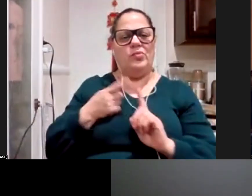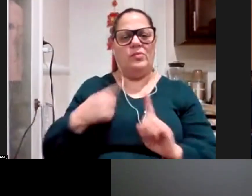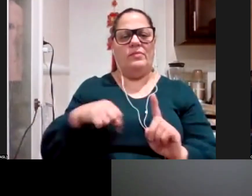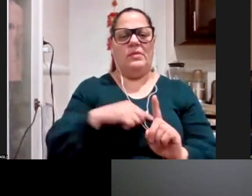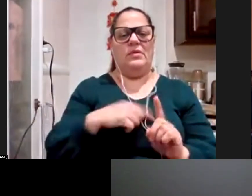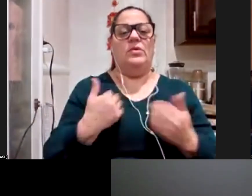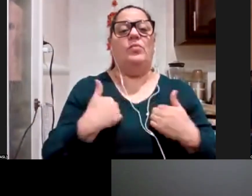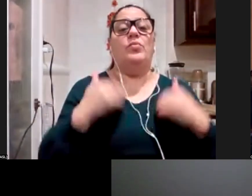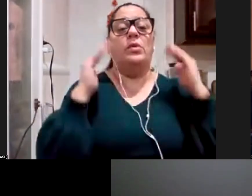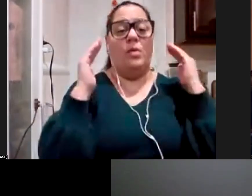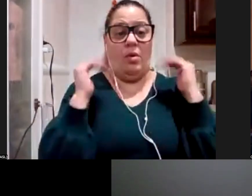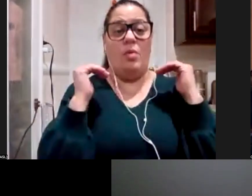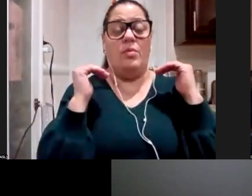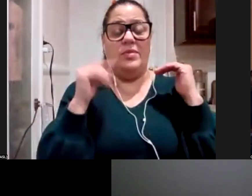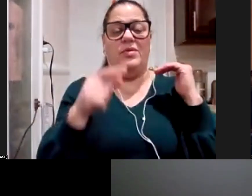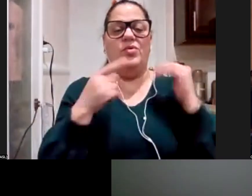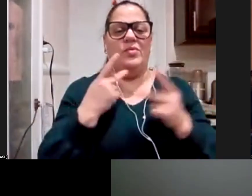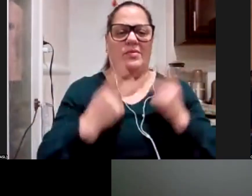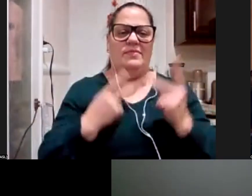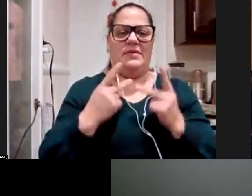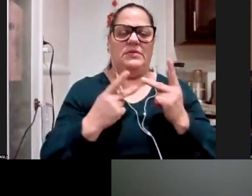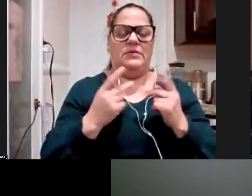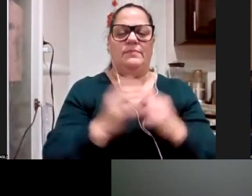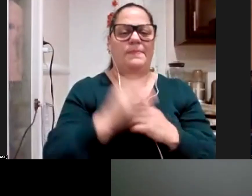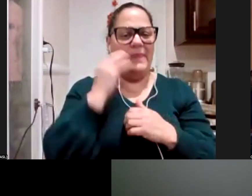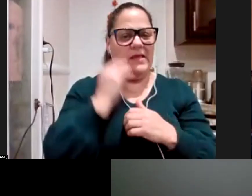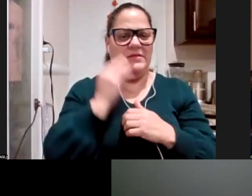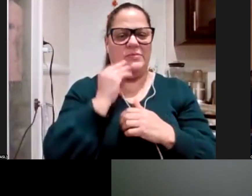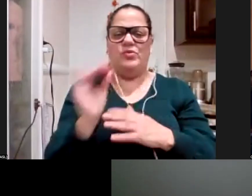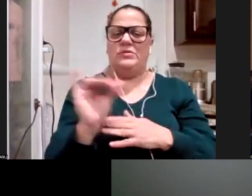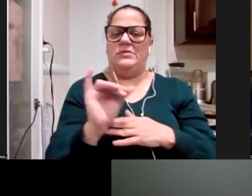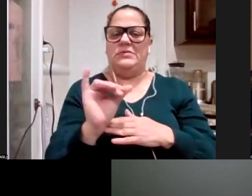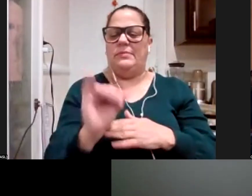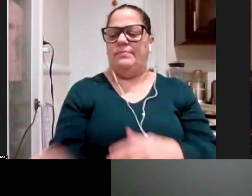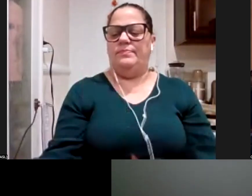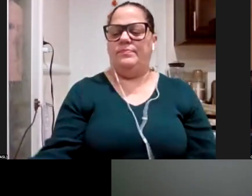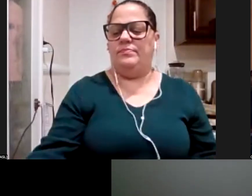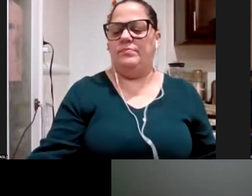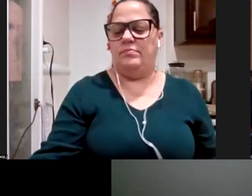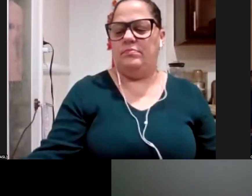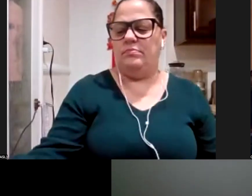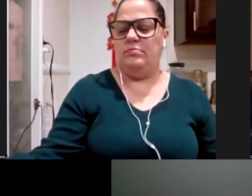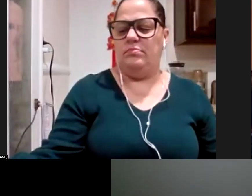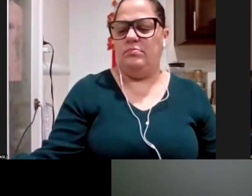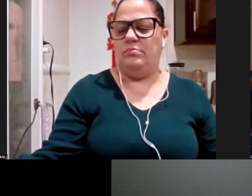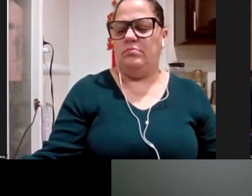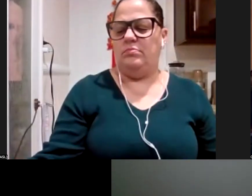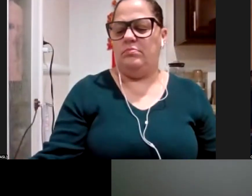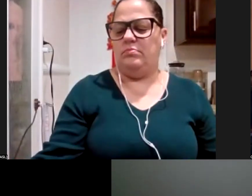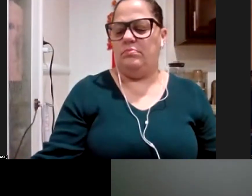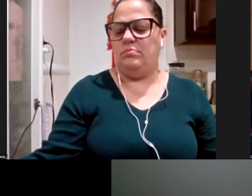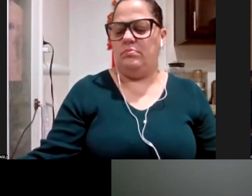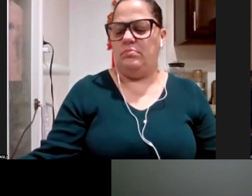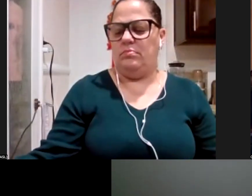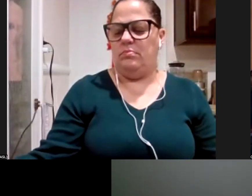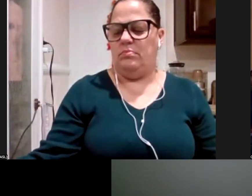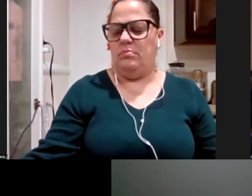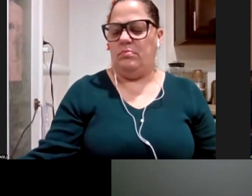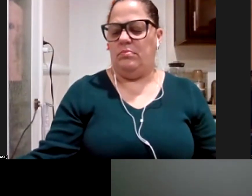that you'll visit and experience the same thing. [ALICE] And David put in the chat that James is it